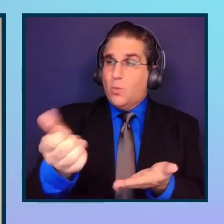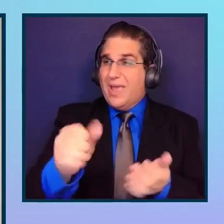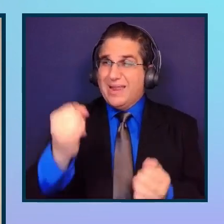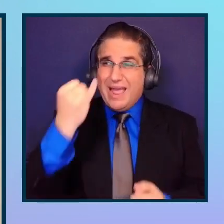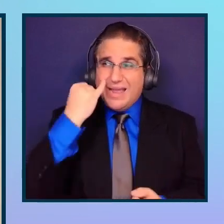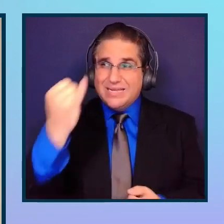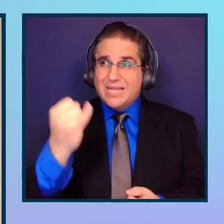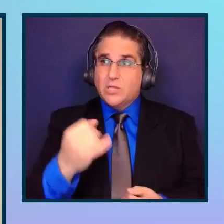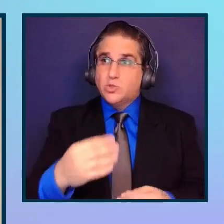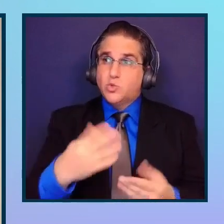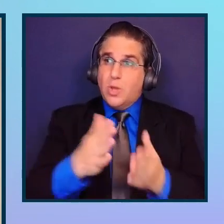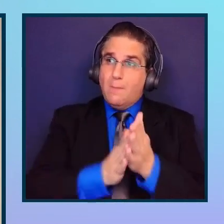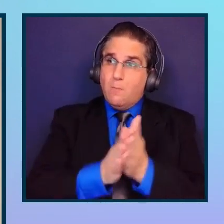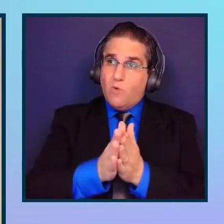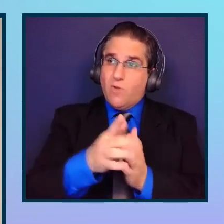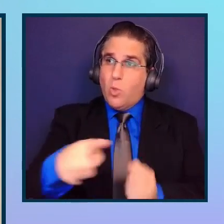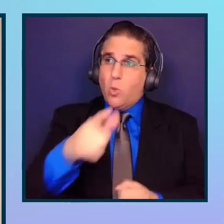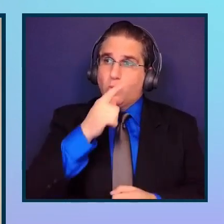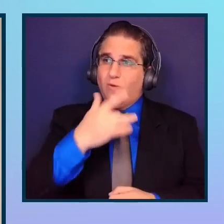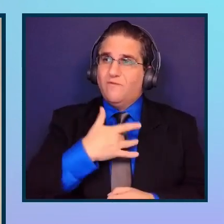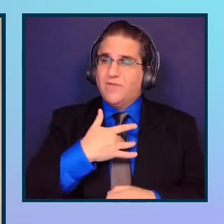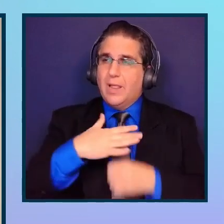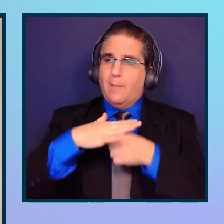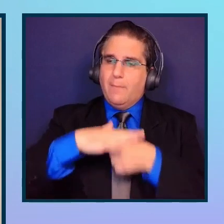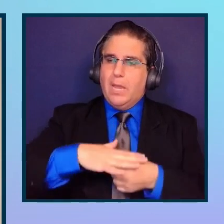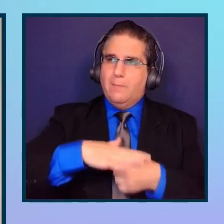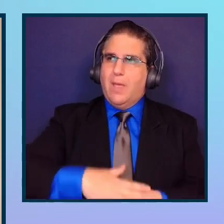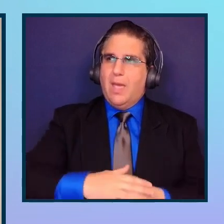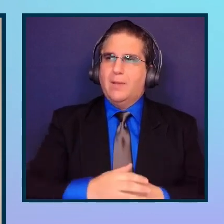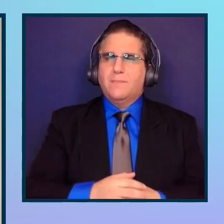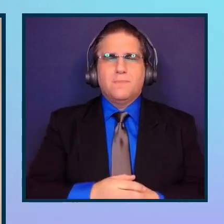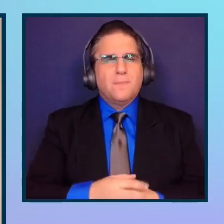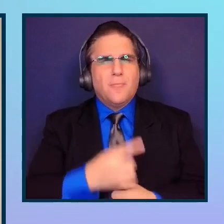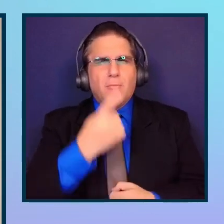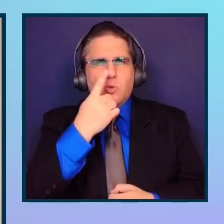those beaten by this wall? Can you ask that again I'm sorry.